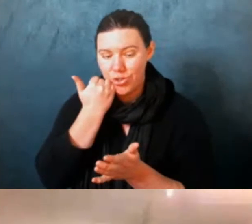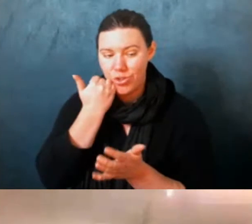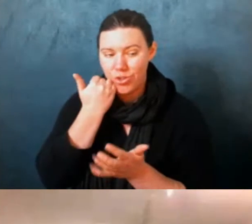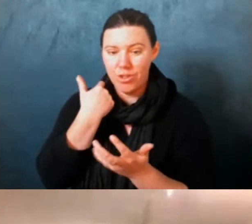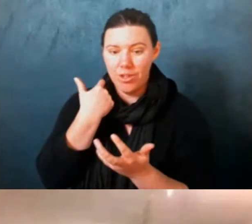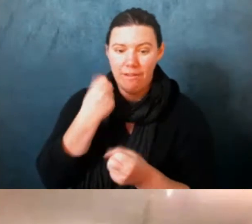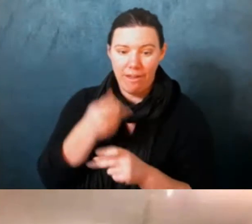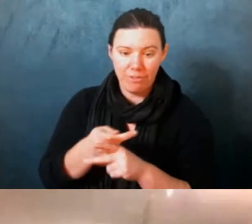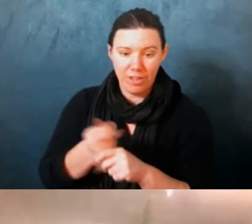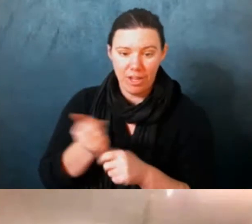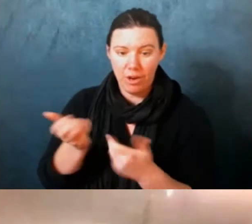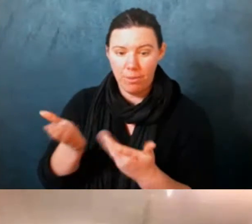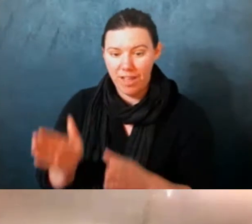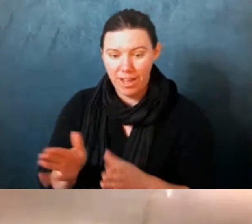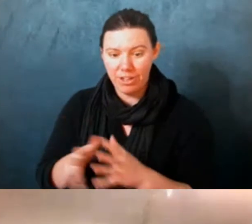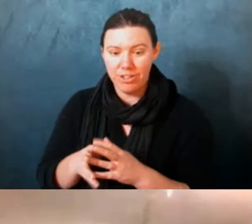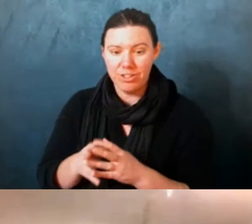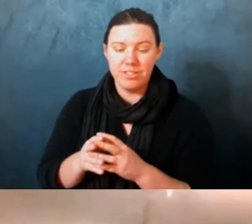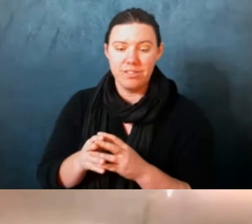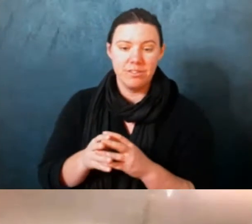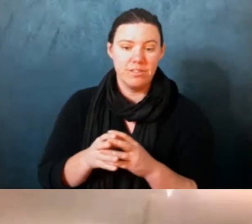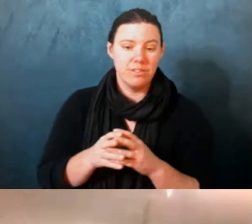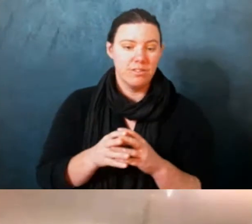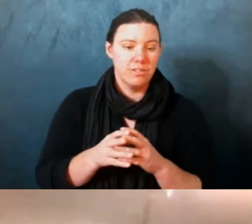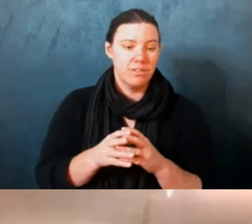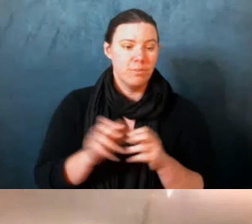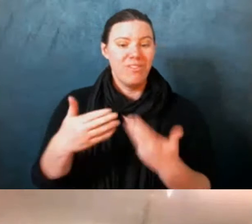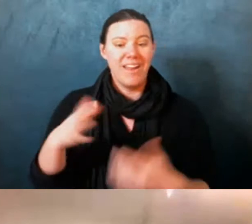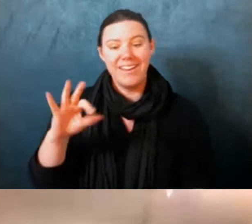providing training facilities